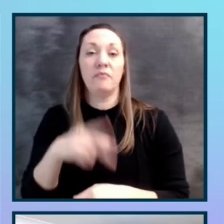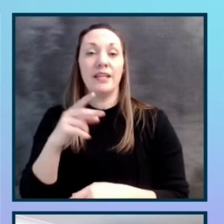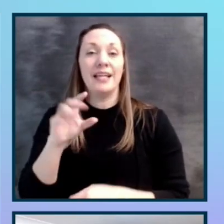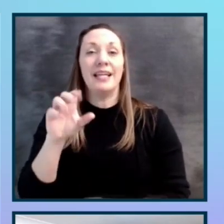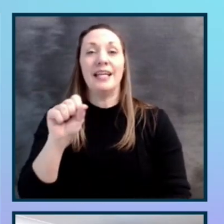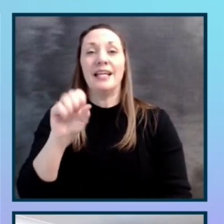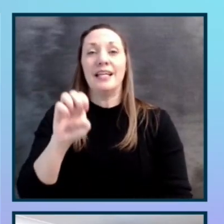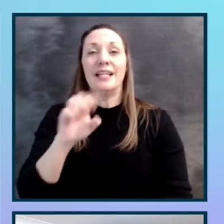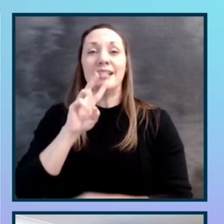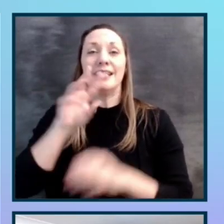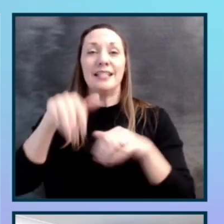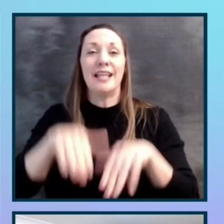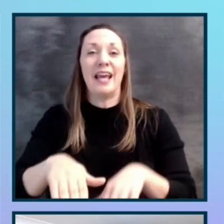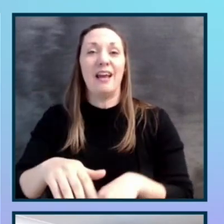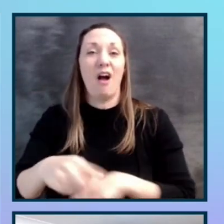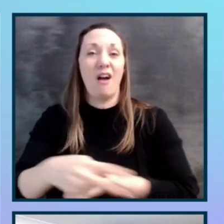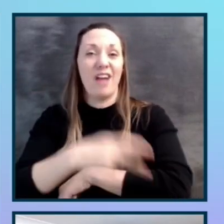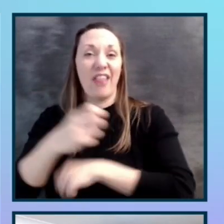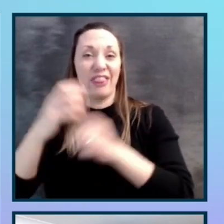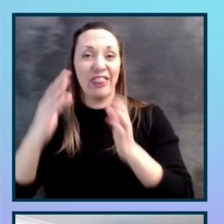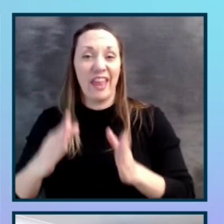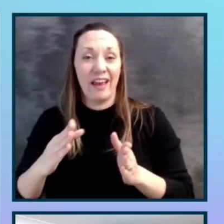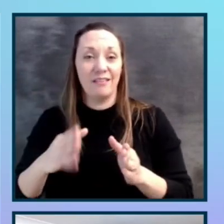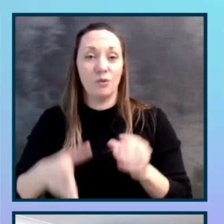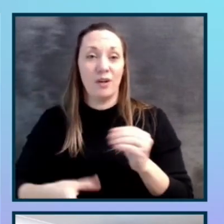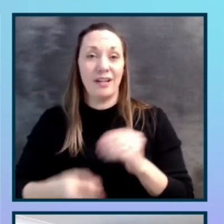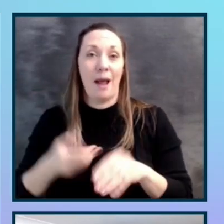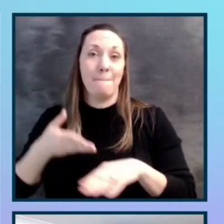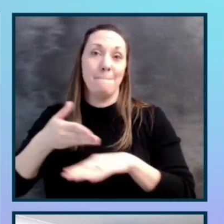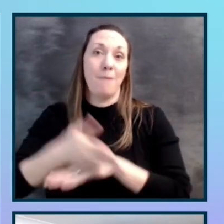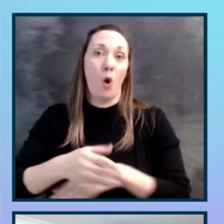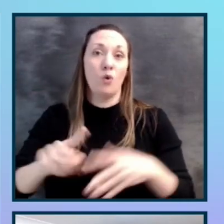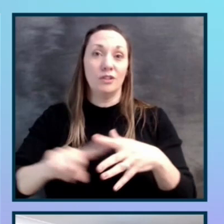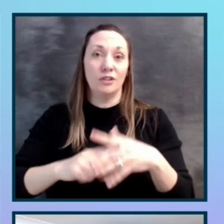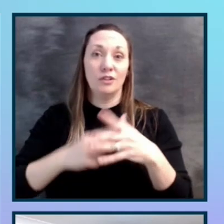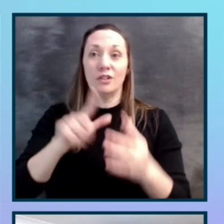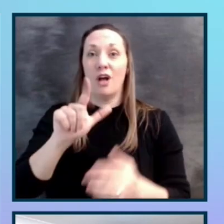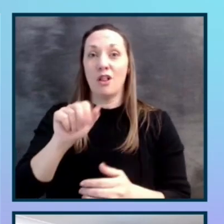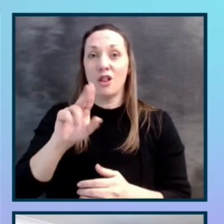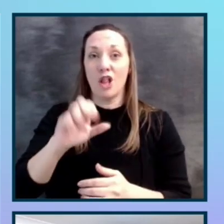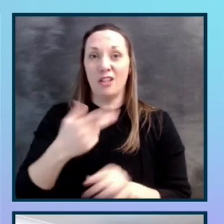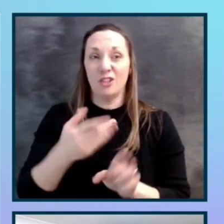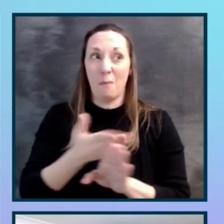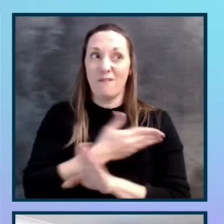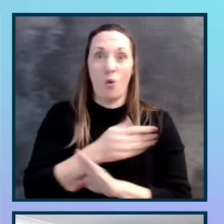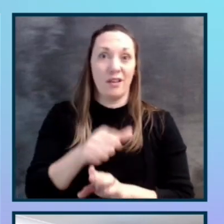Manion was actually added post-launch so when the game launched, there was no narration, including for things like the inventory,